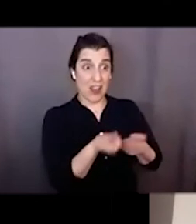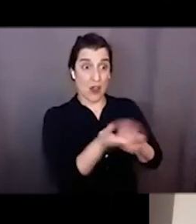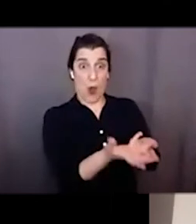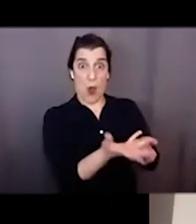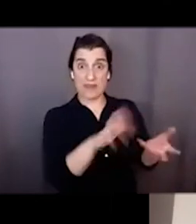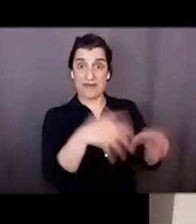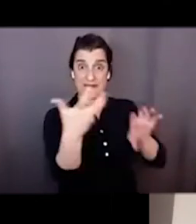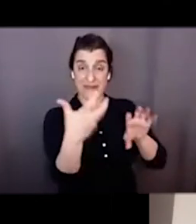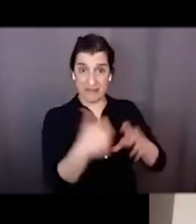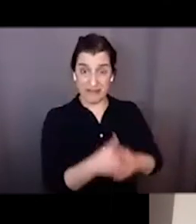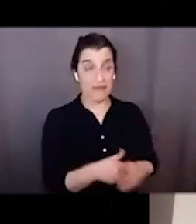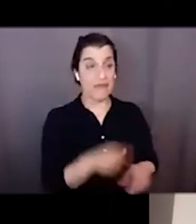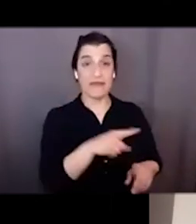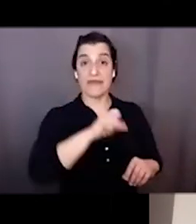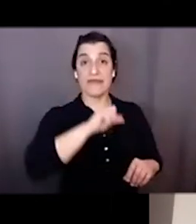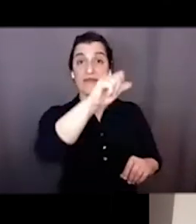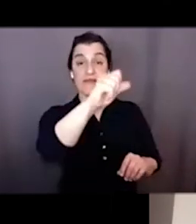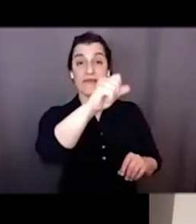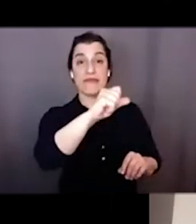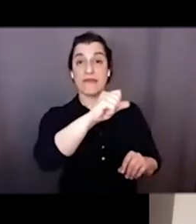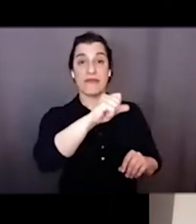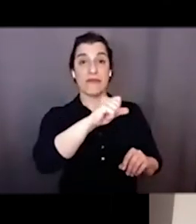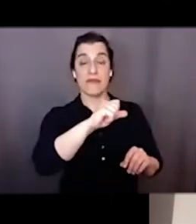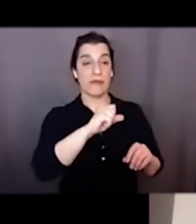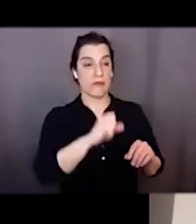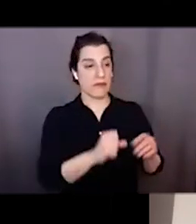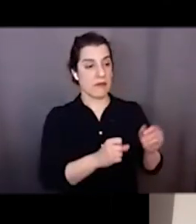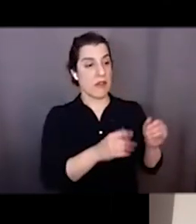So they resist the tendencies to individualize the capacity,